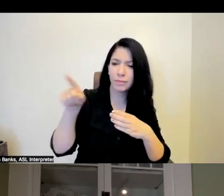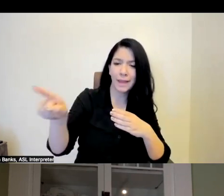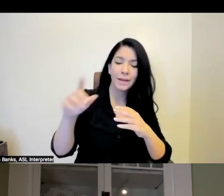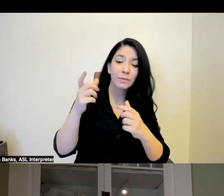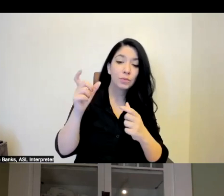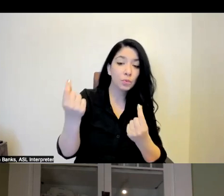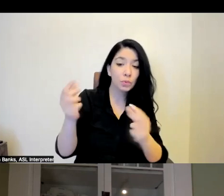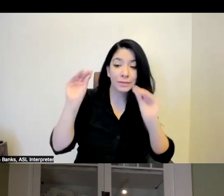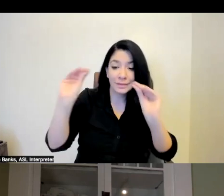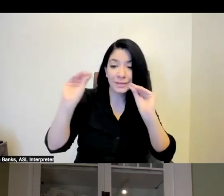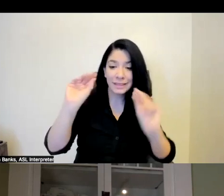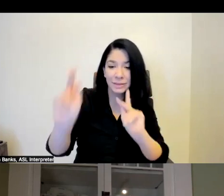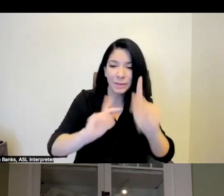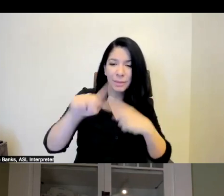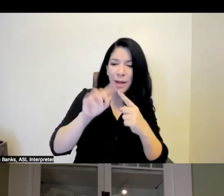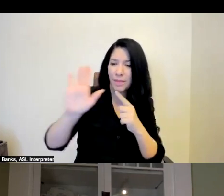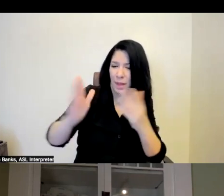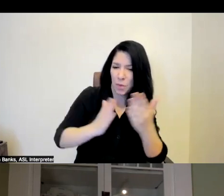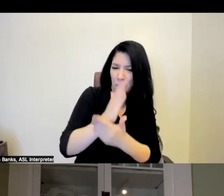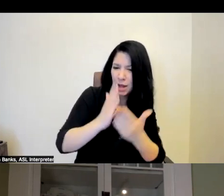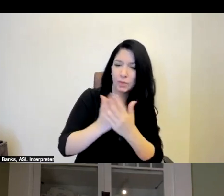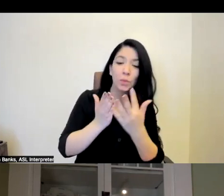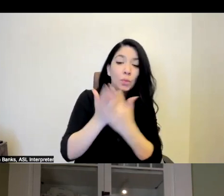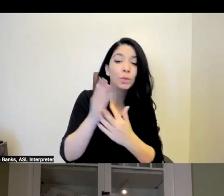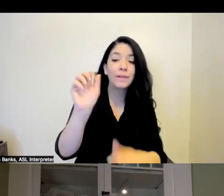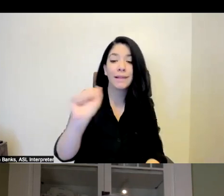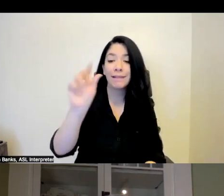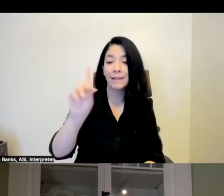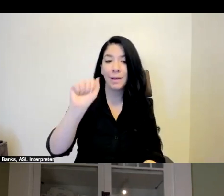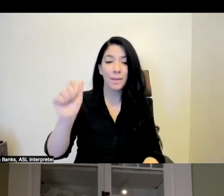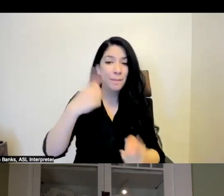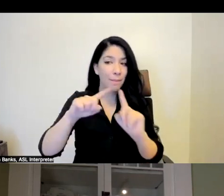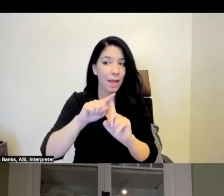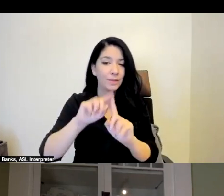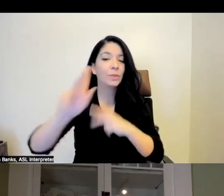about their rights under the ADA and responsibilities. They are not --